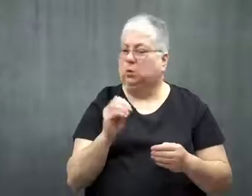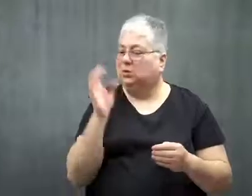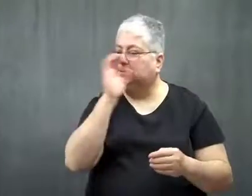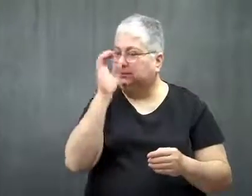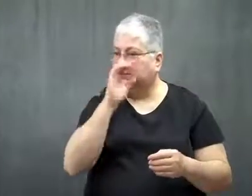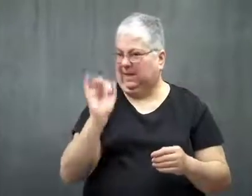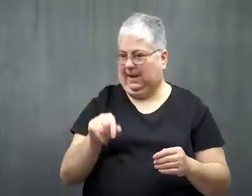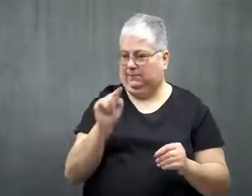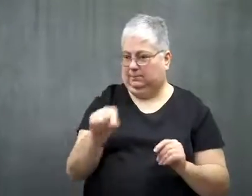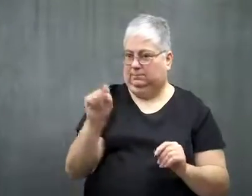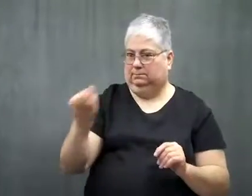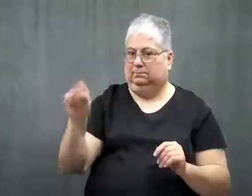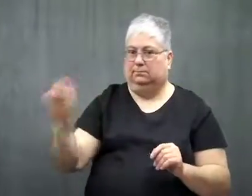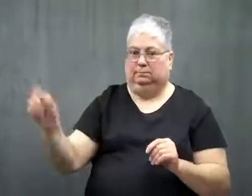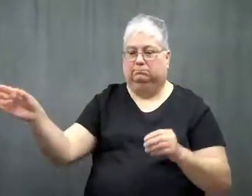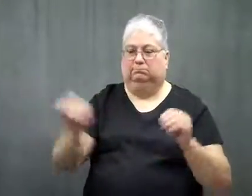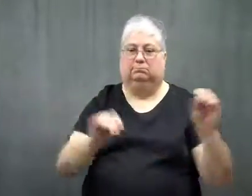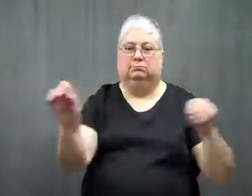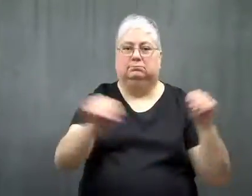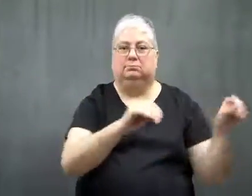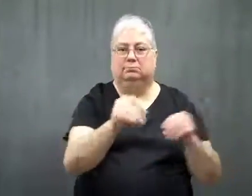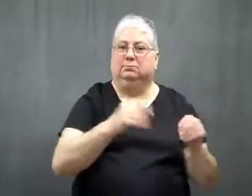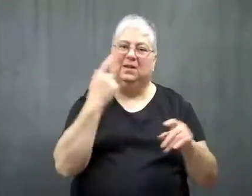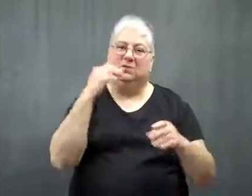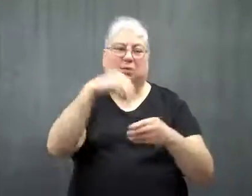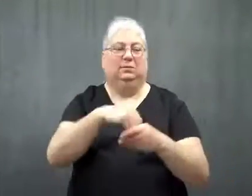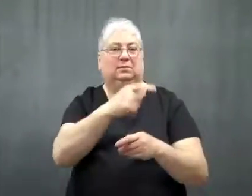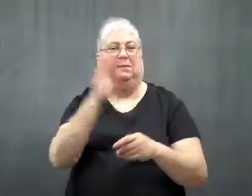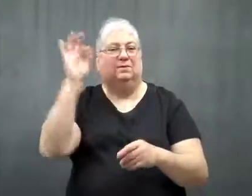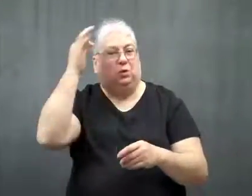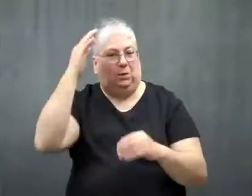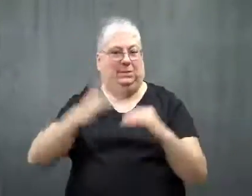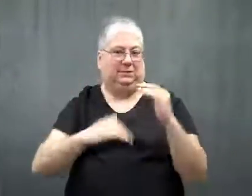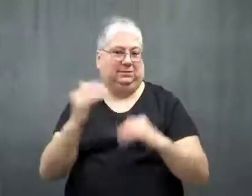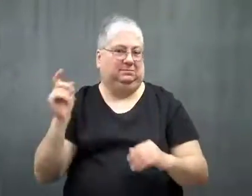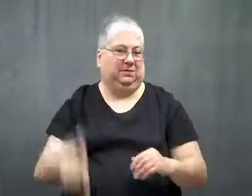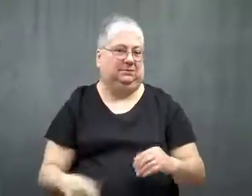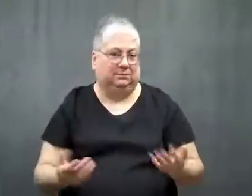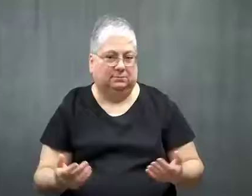That's what federal buildings have to have now.